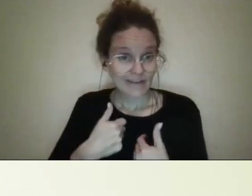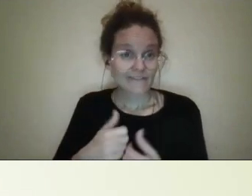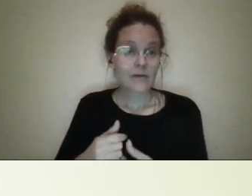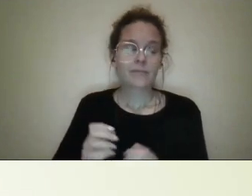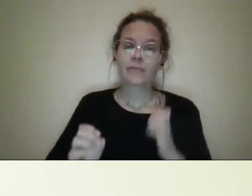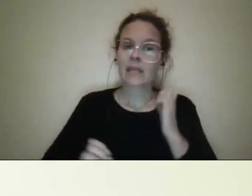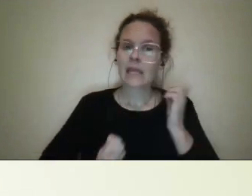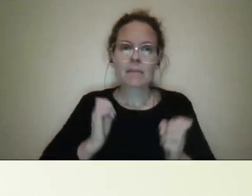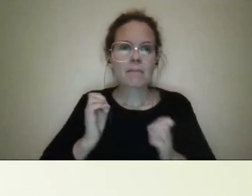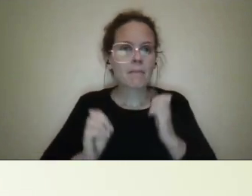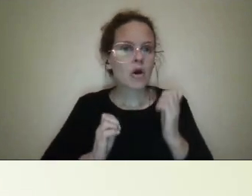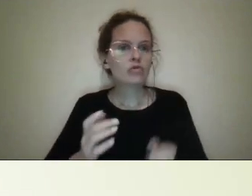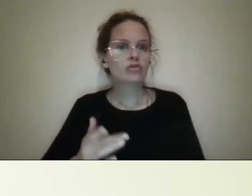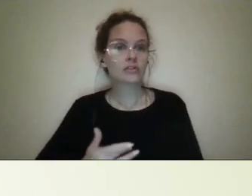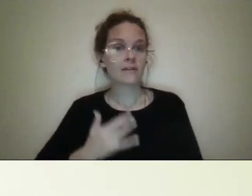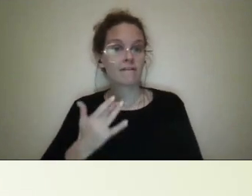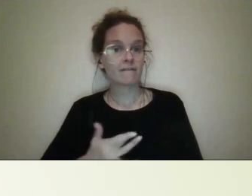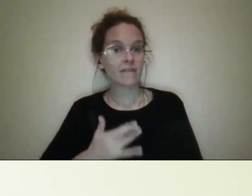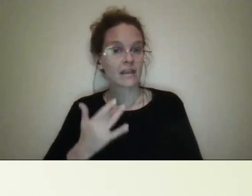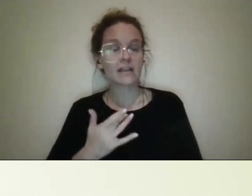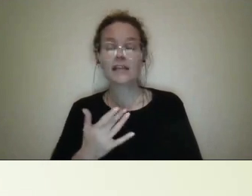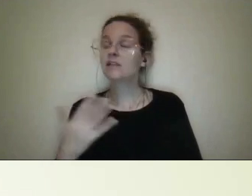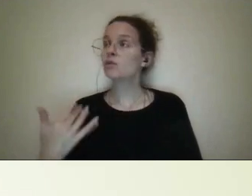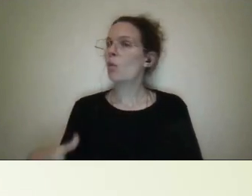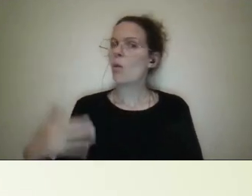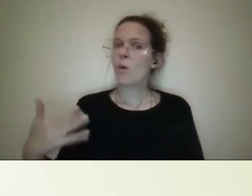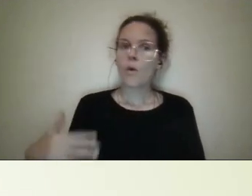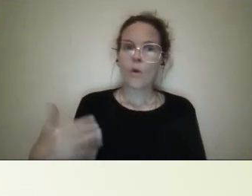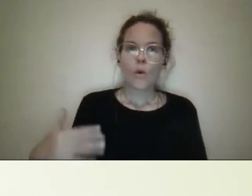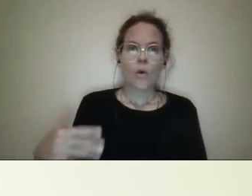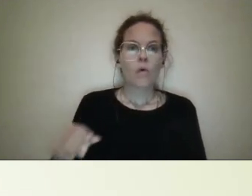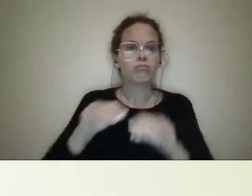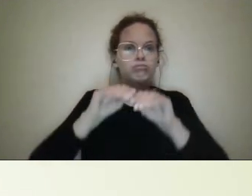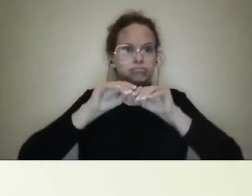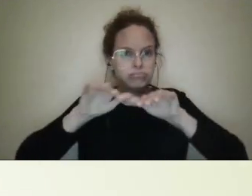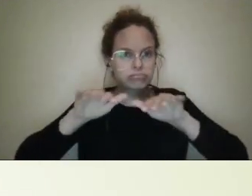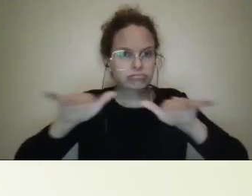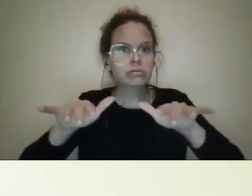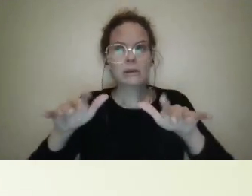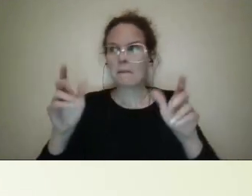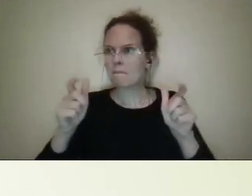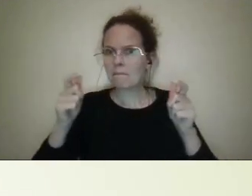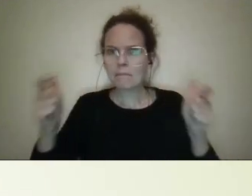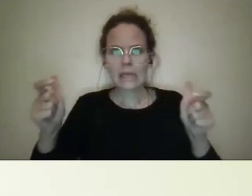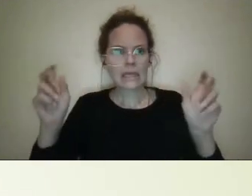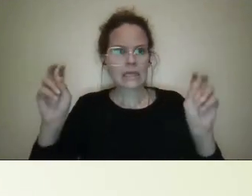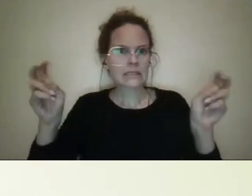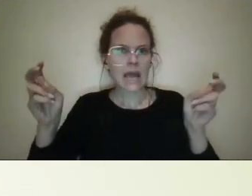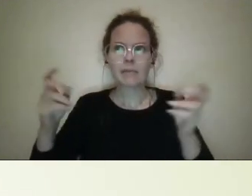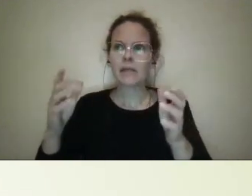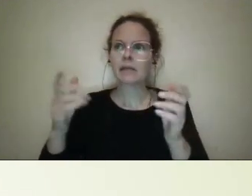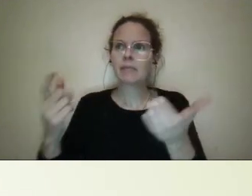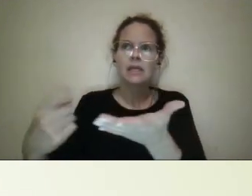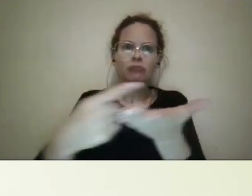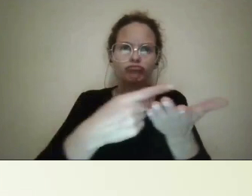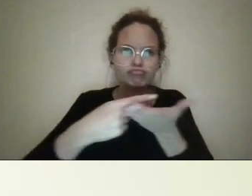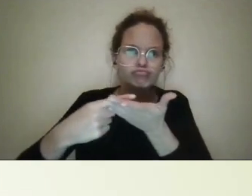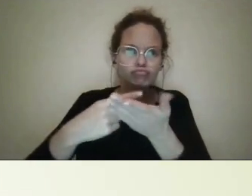feeling words are really becoming a big topic, a big thing that they are using in the schools.